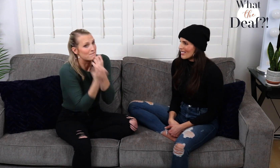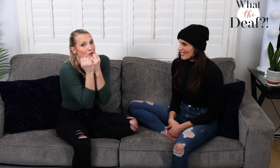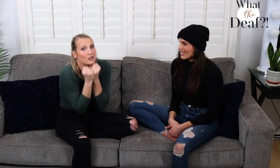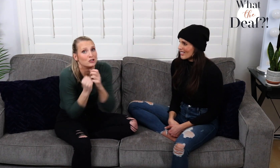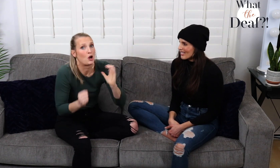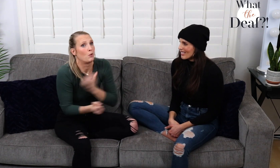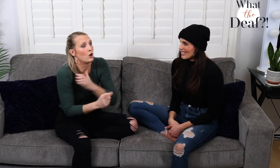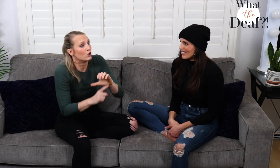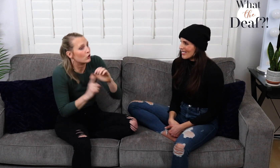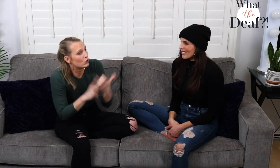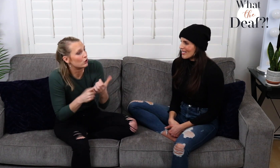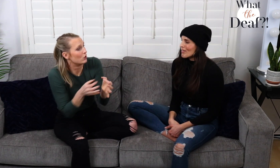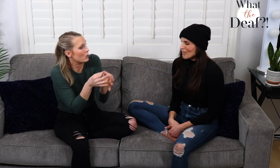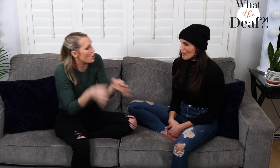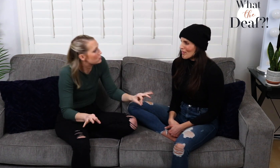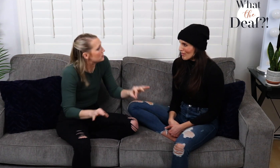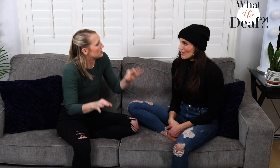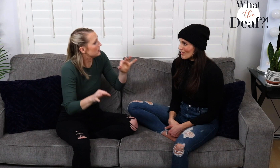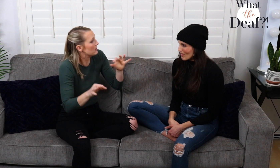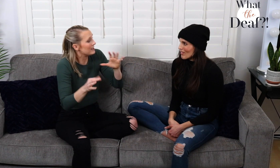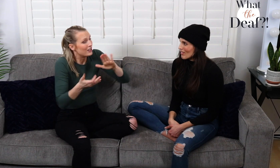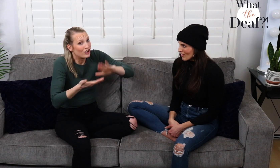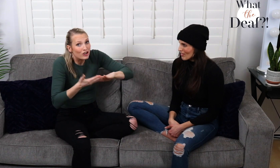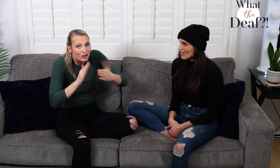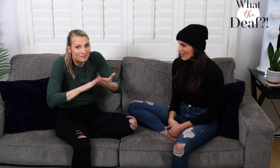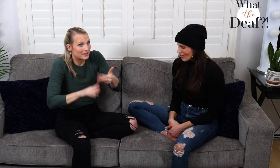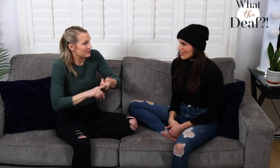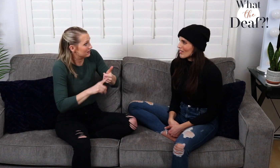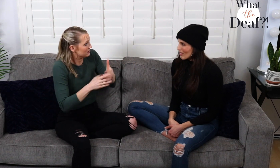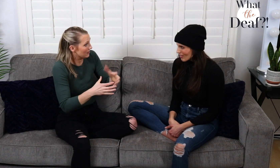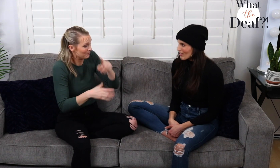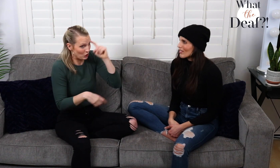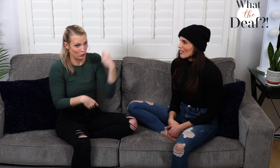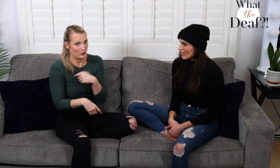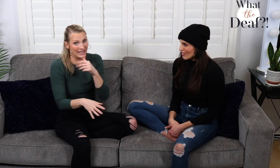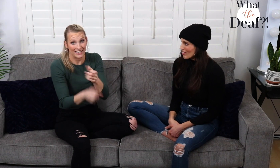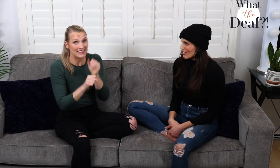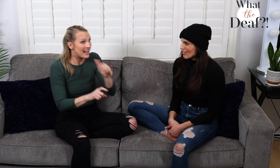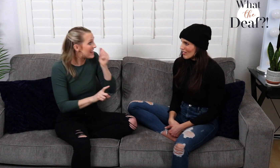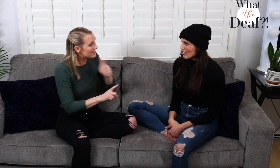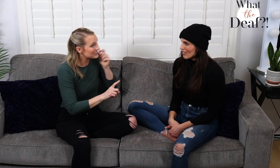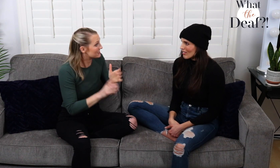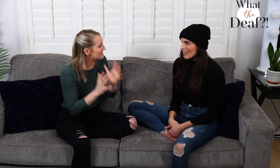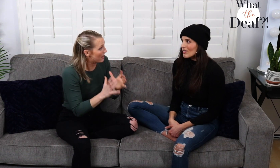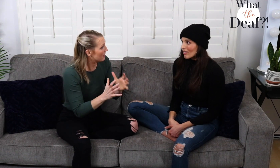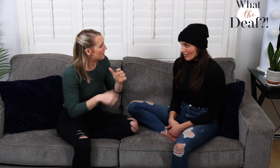together and embrace our culture and our language our community because we don't get that every